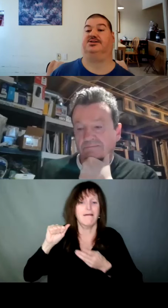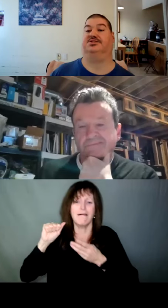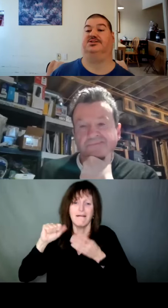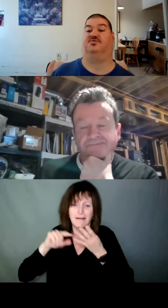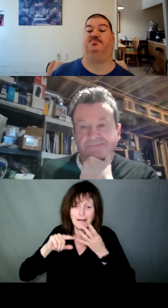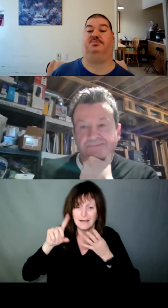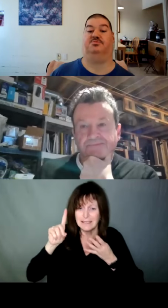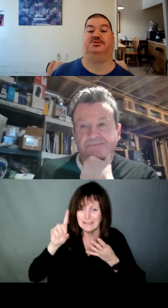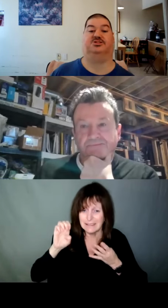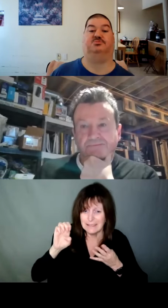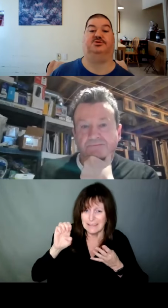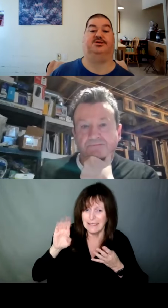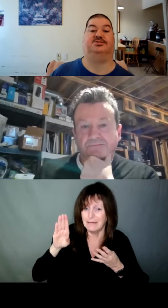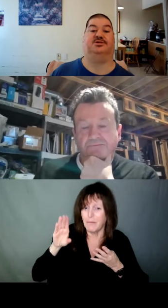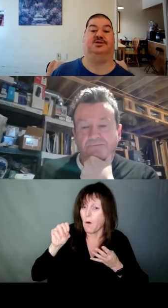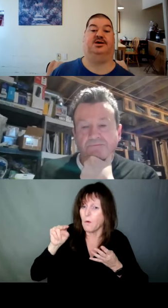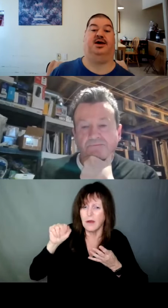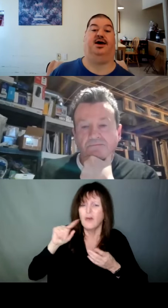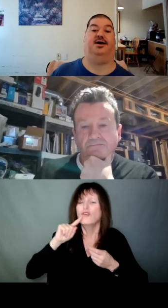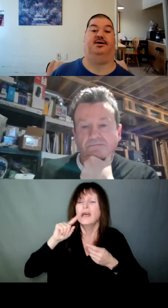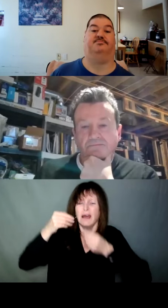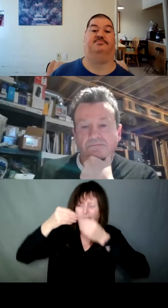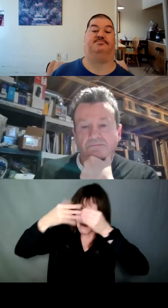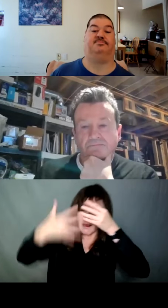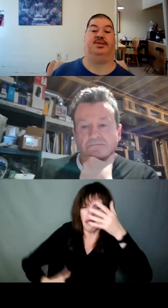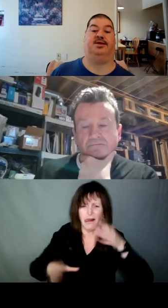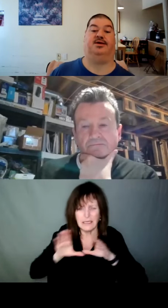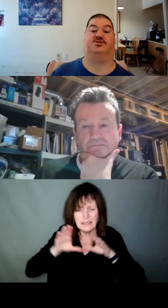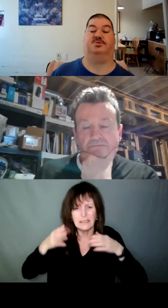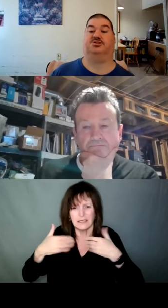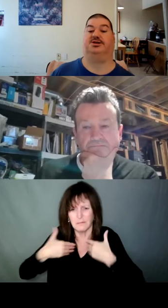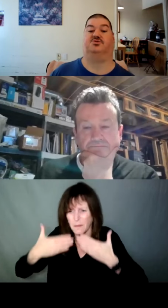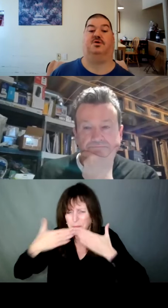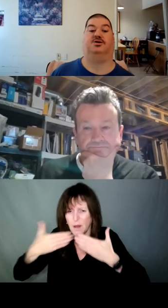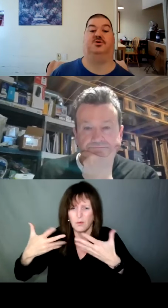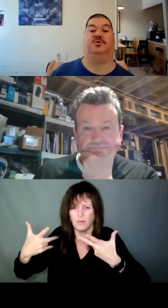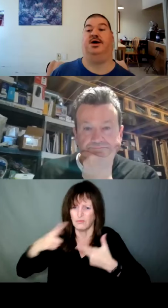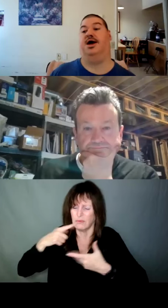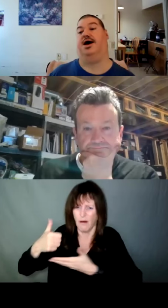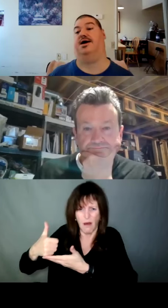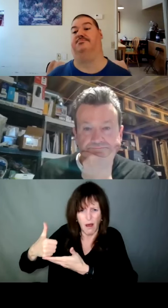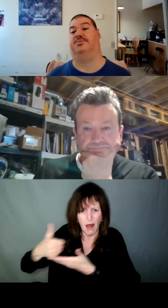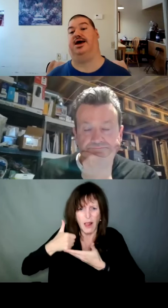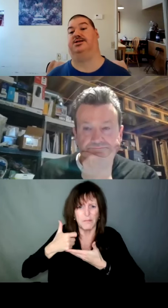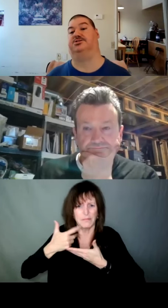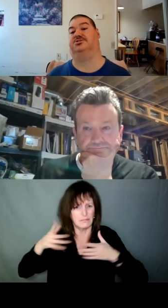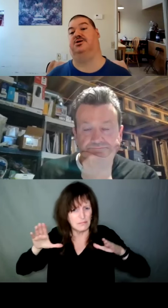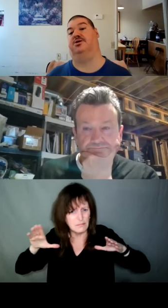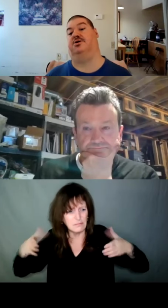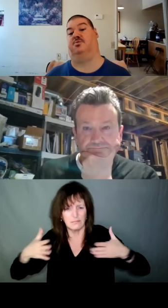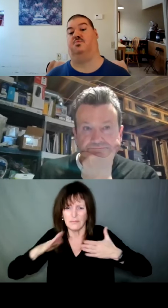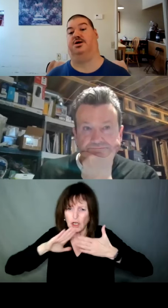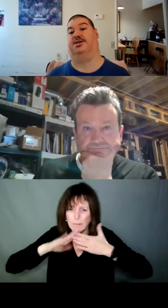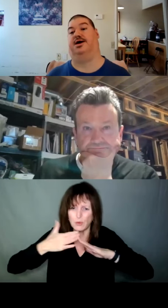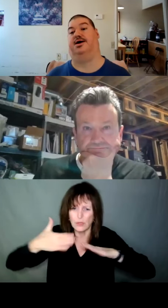David Meyers, Leisa Debono and our executive director has been the lead in trying to